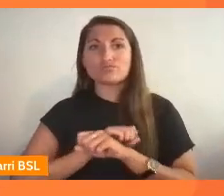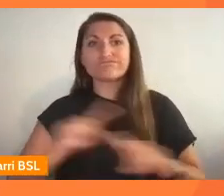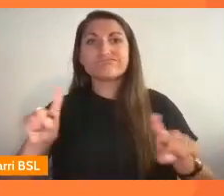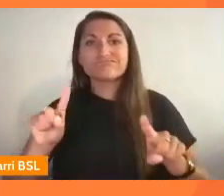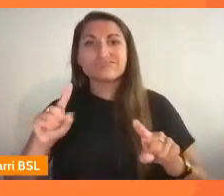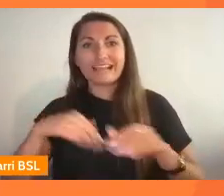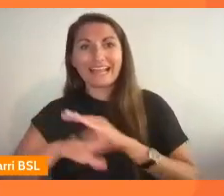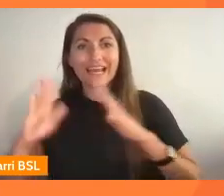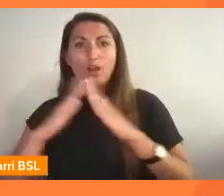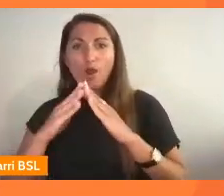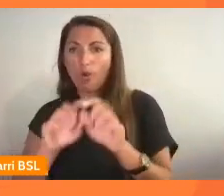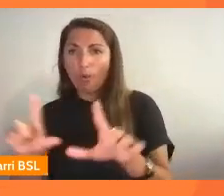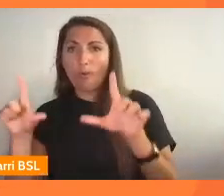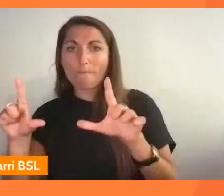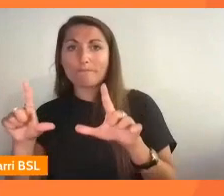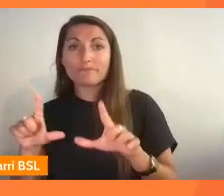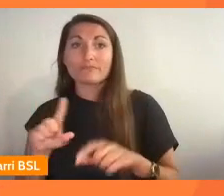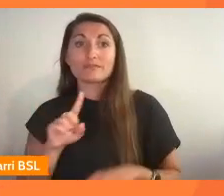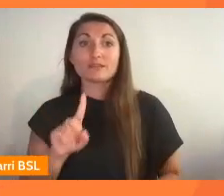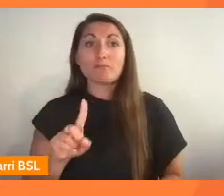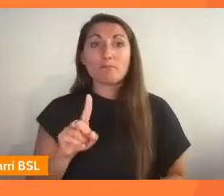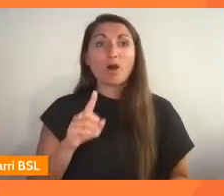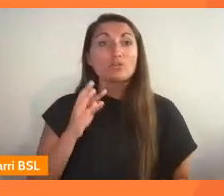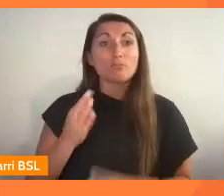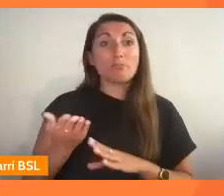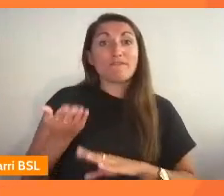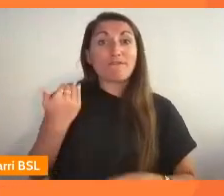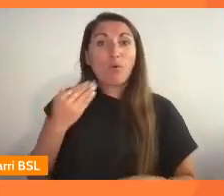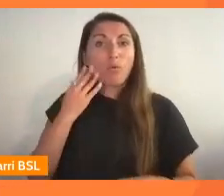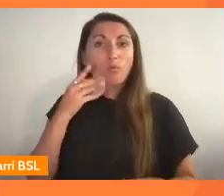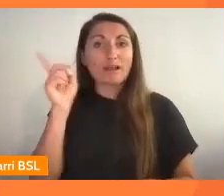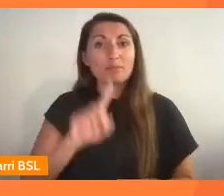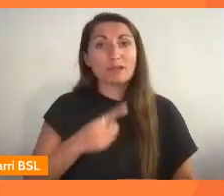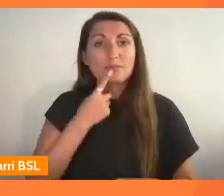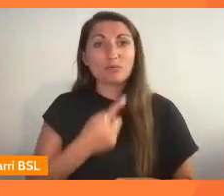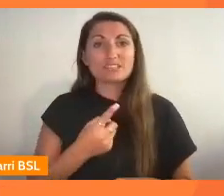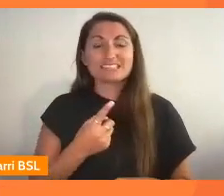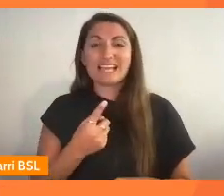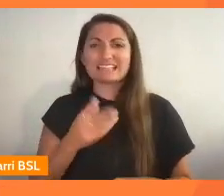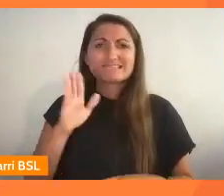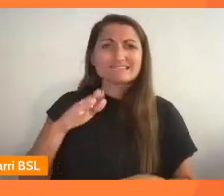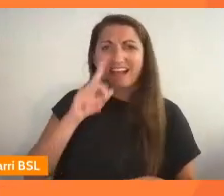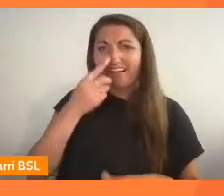were asking for that we were fully responding that it was too expensive.